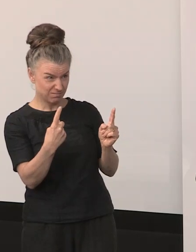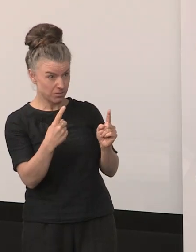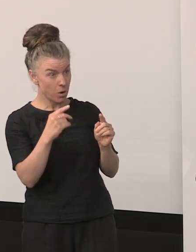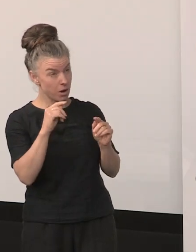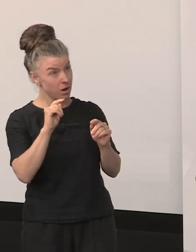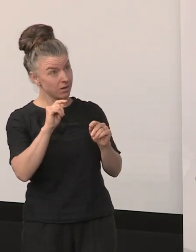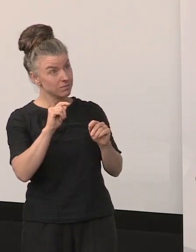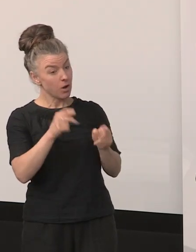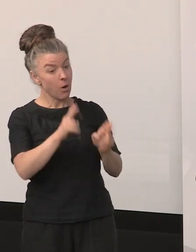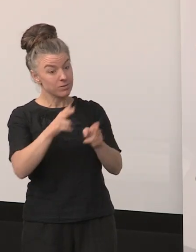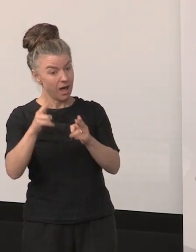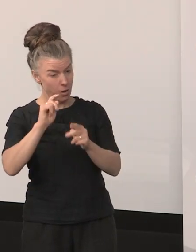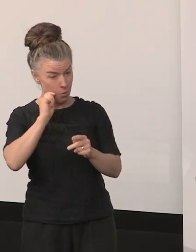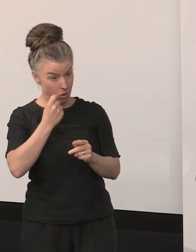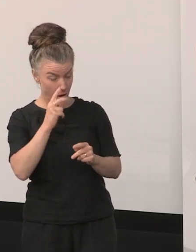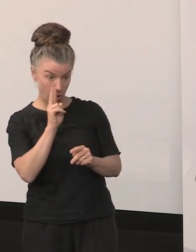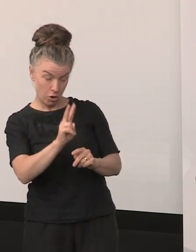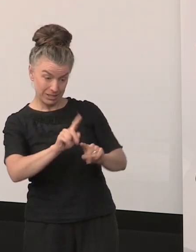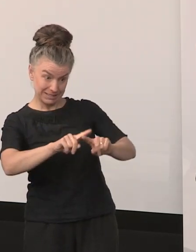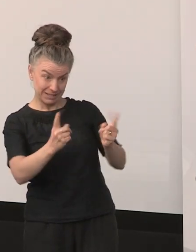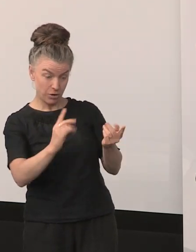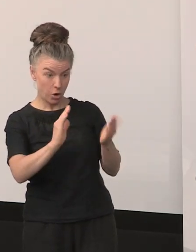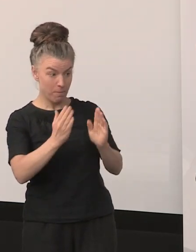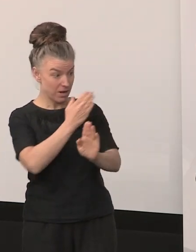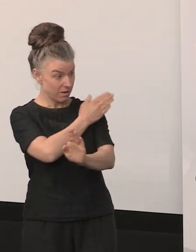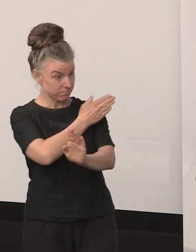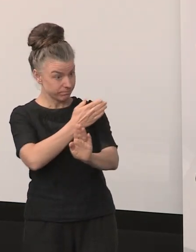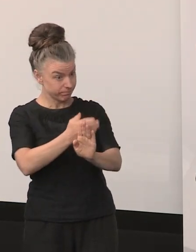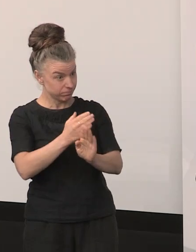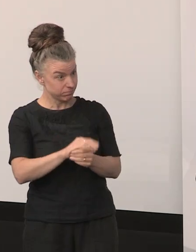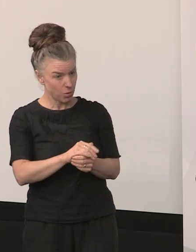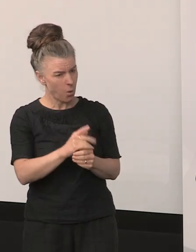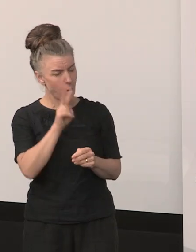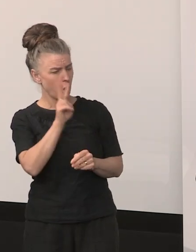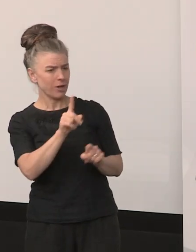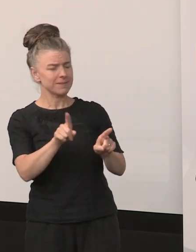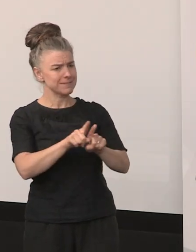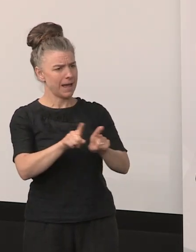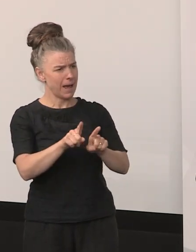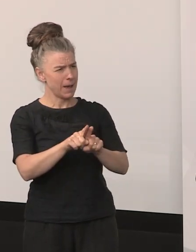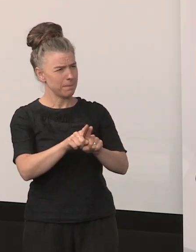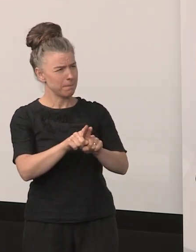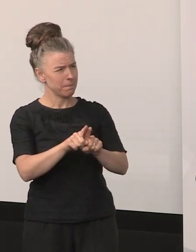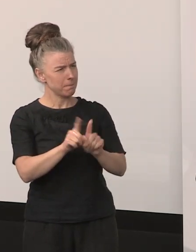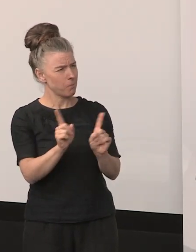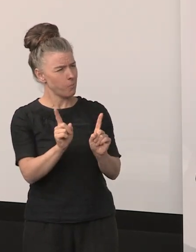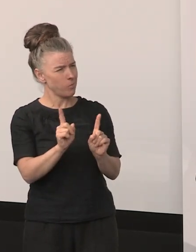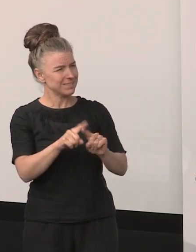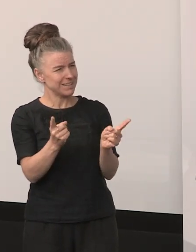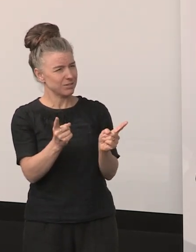who arrive from will they see anything different at all, say, tomorrow from what they